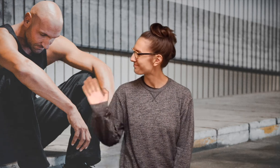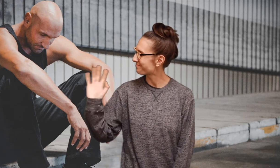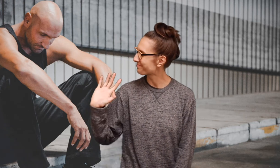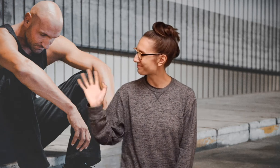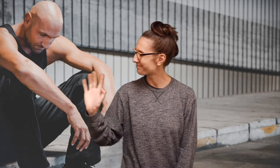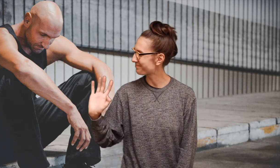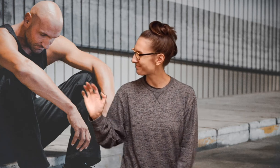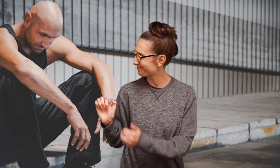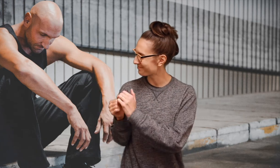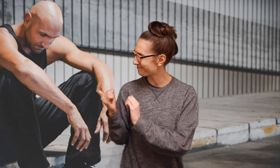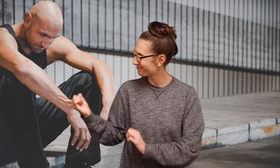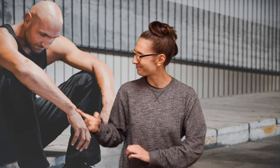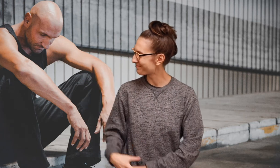Hi, how are you?